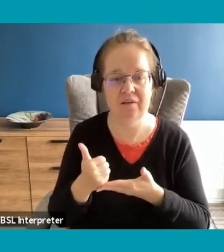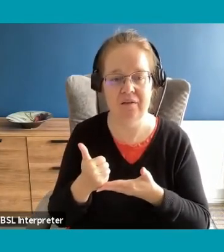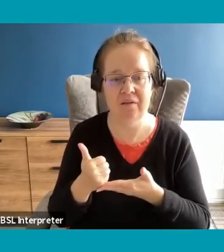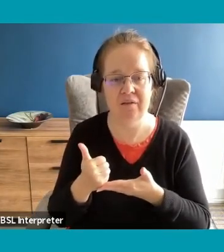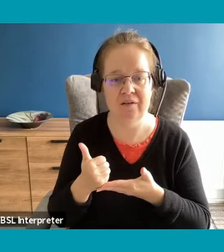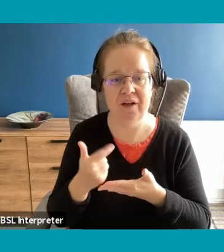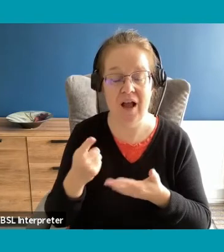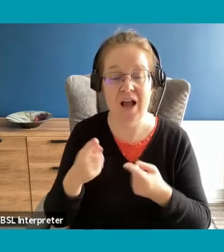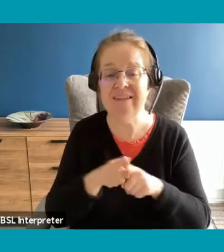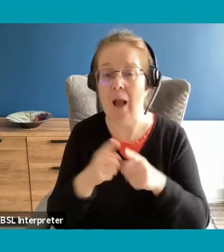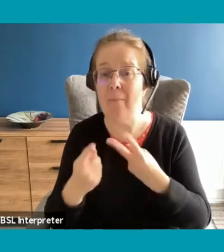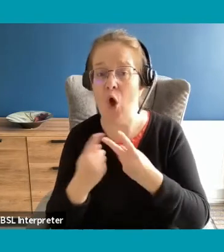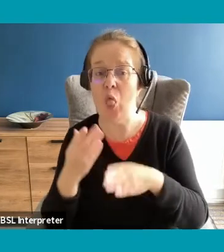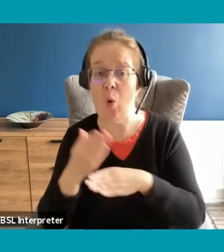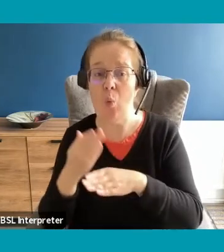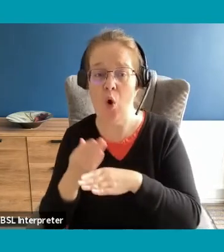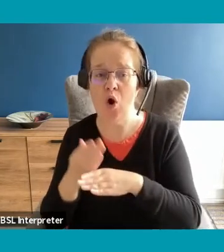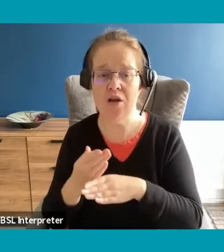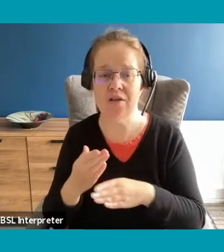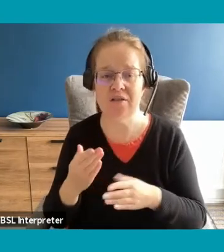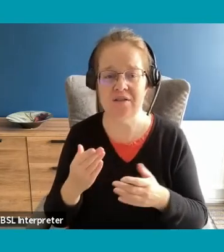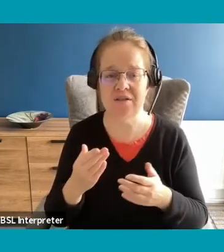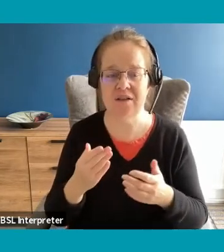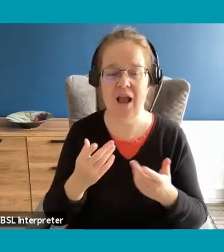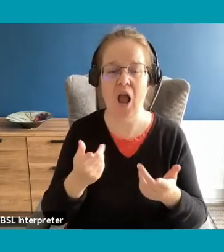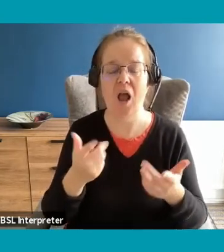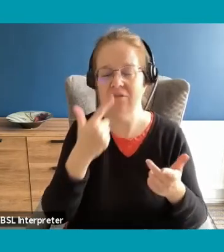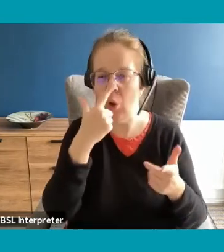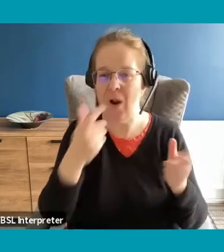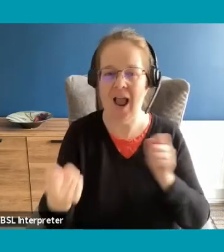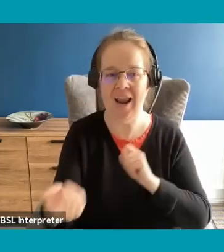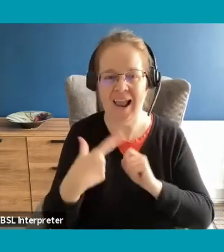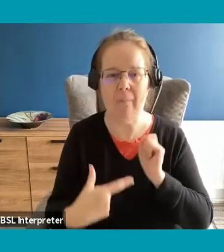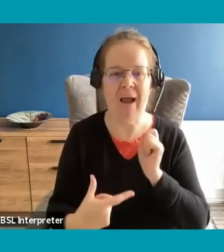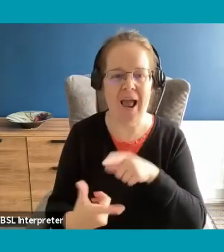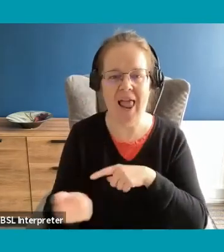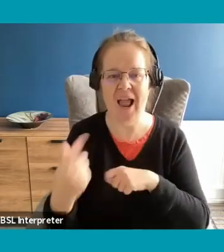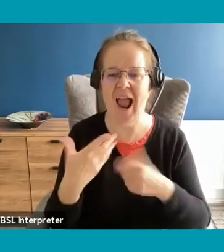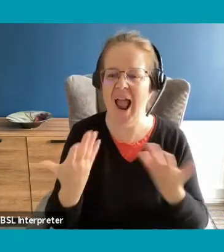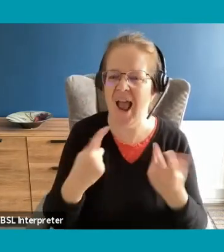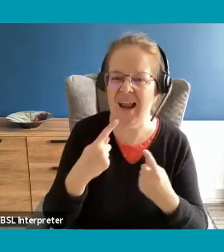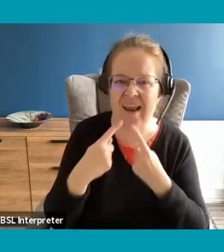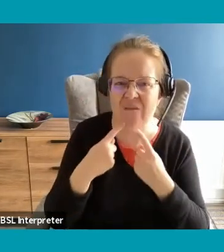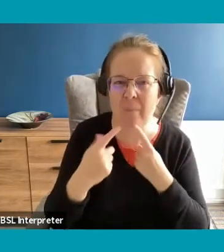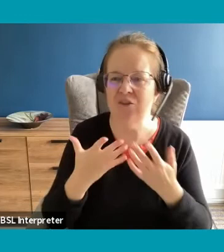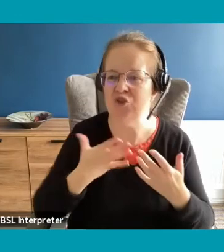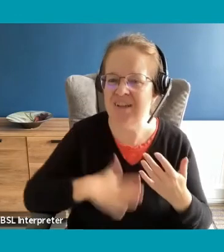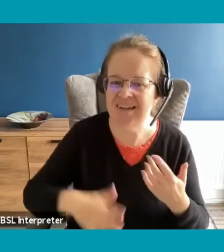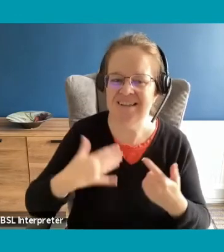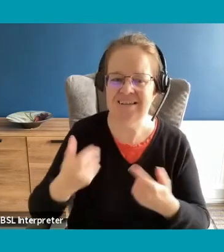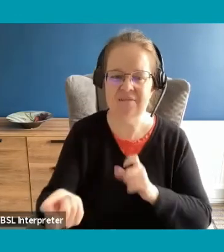They dropped us an email saying if there's any information you needed or if there's anything you need changing